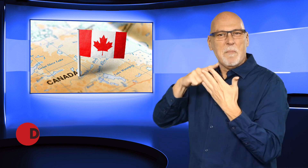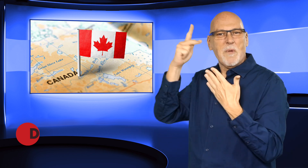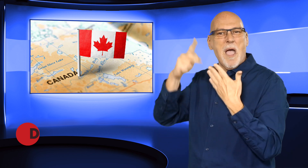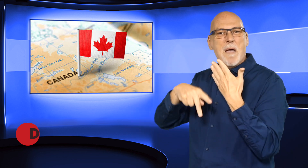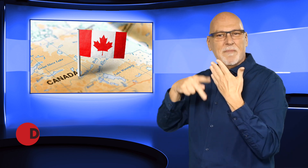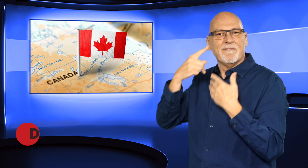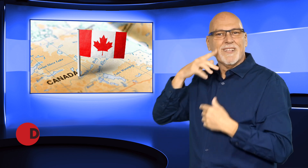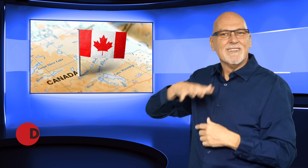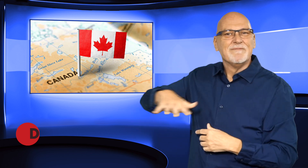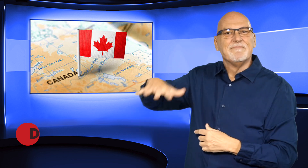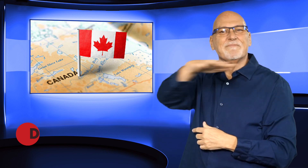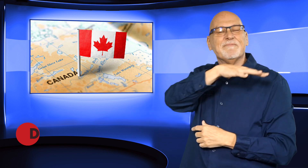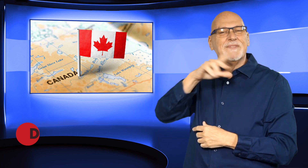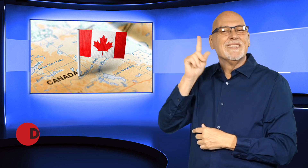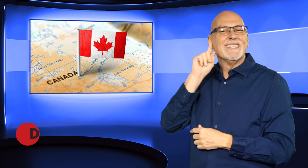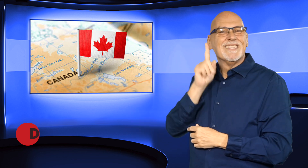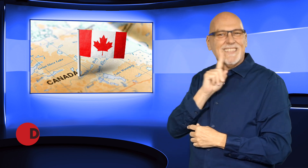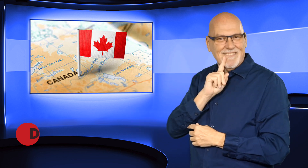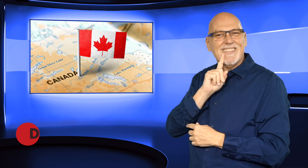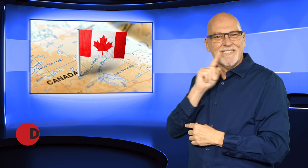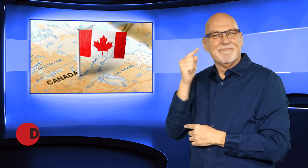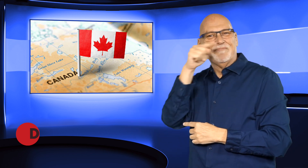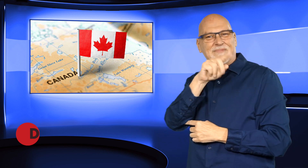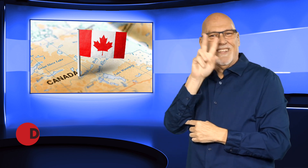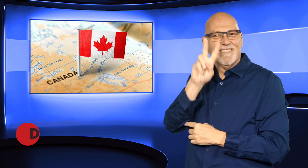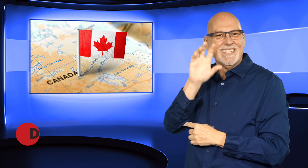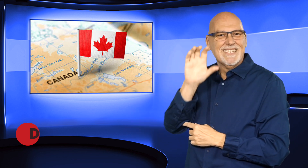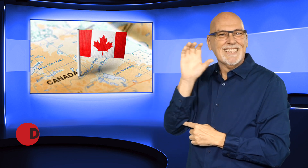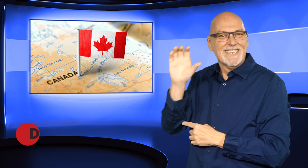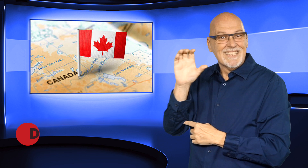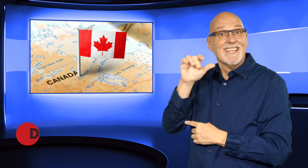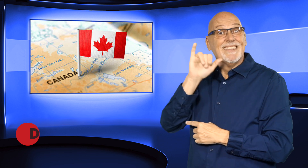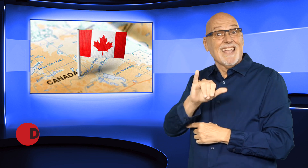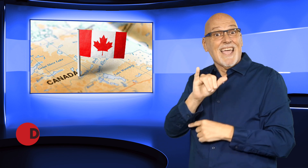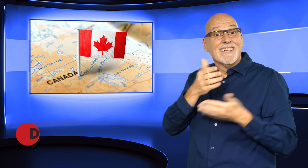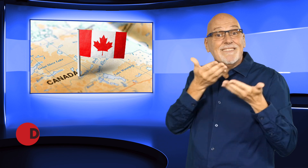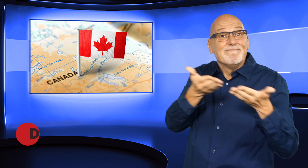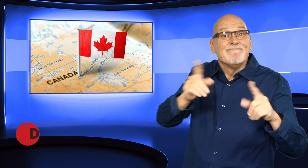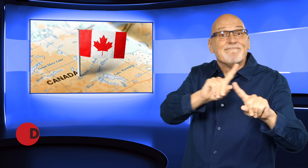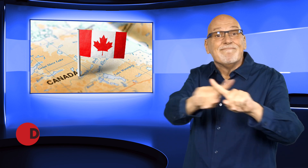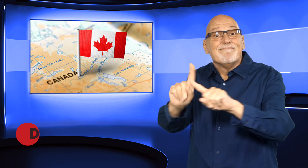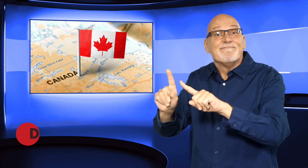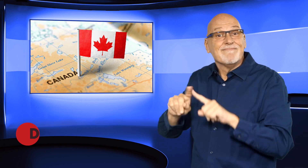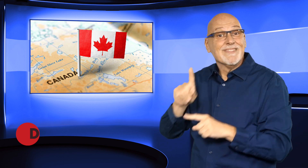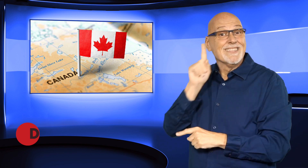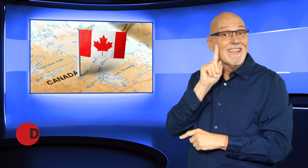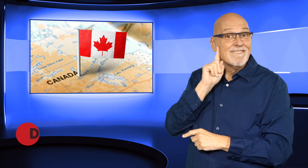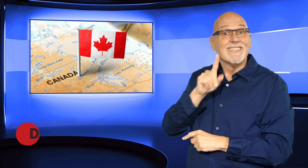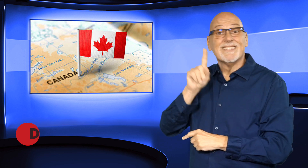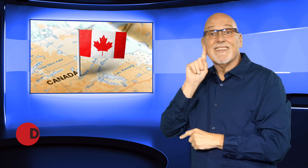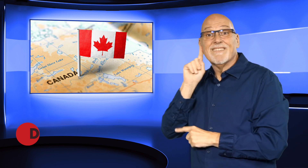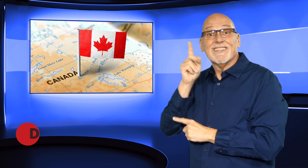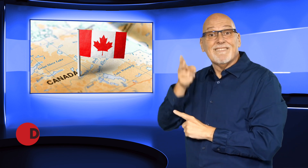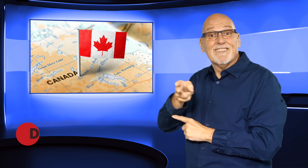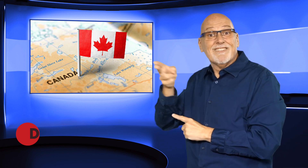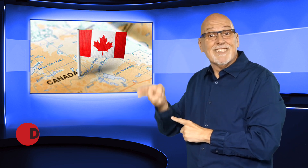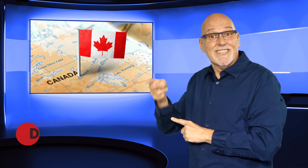the Program for the Deaf at VCC to equip Deaf and Hard of Hearing students